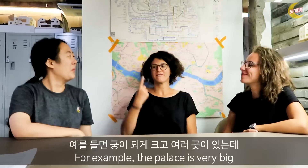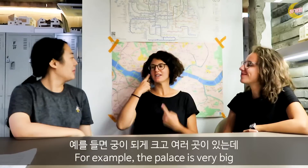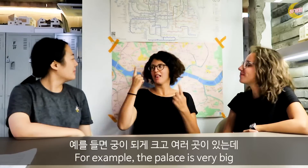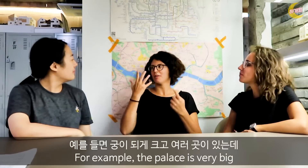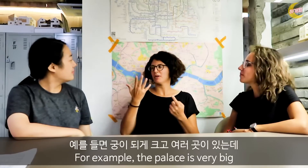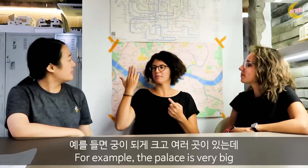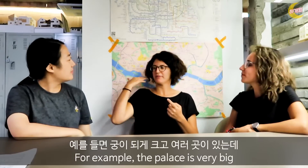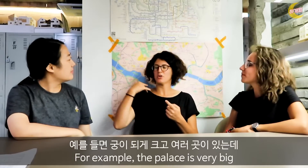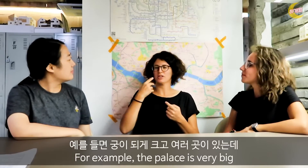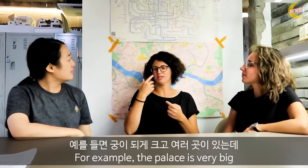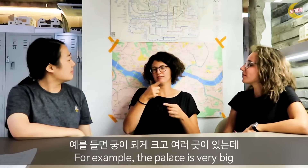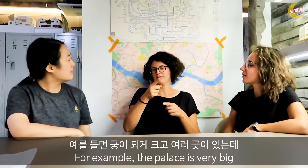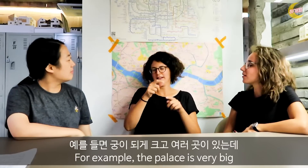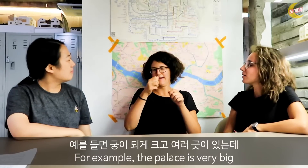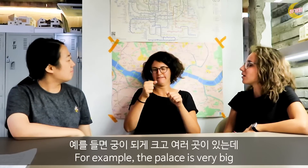For example, the palace is very big and there are many places but they look alike.